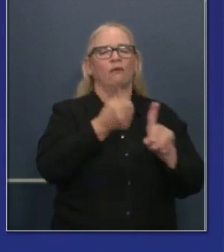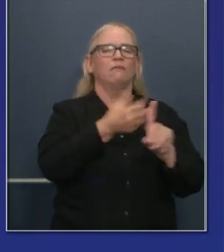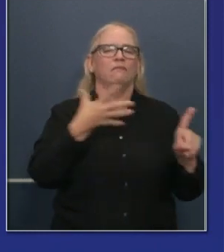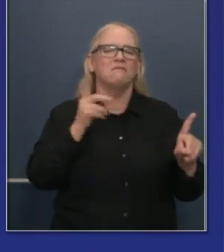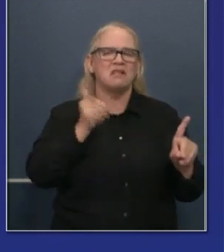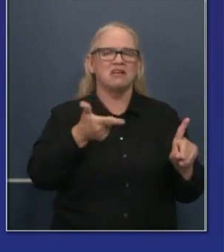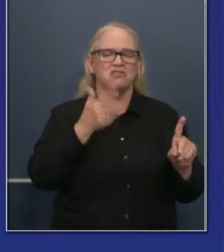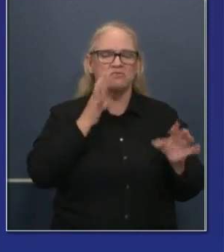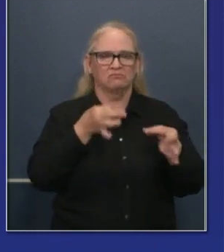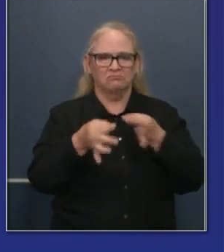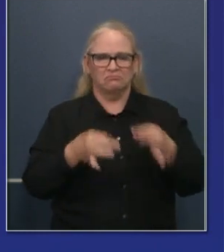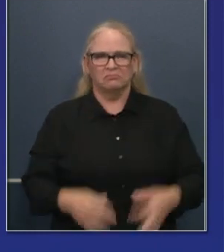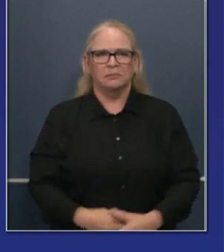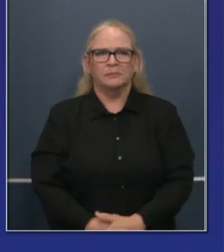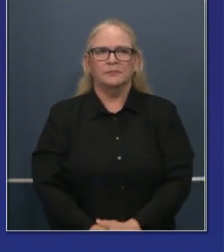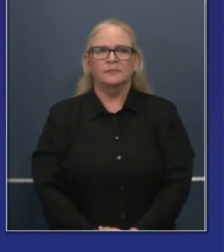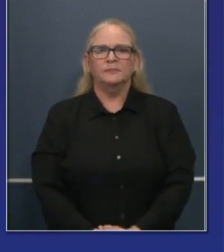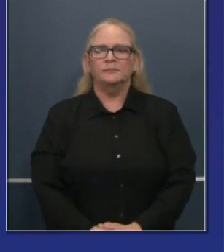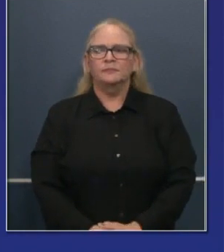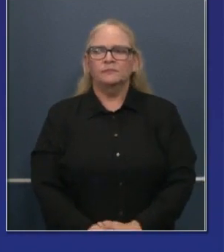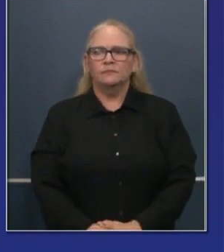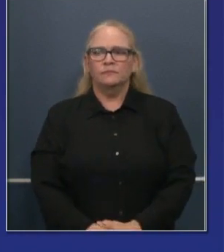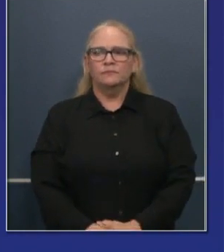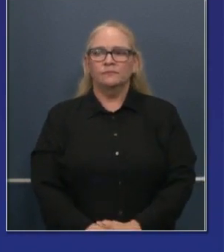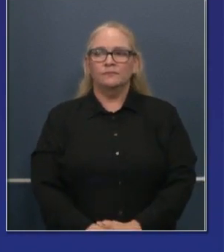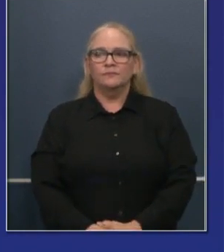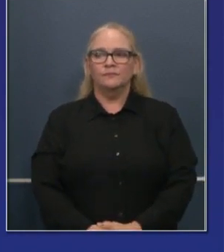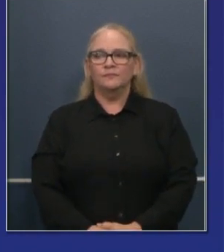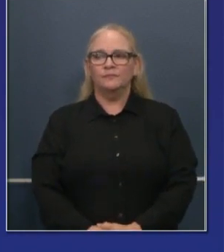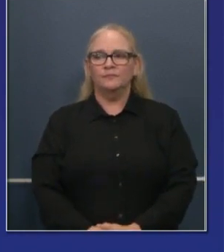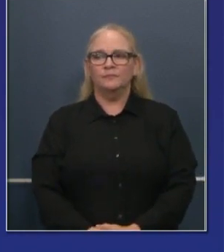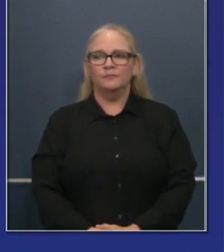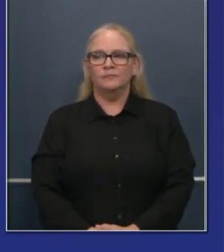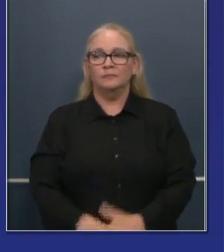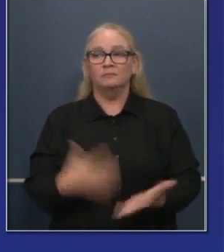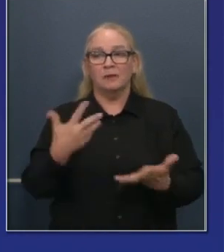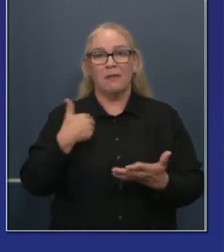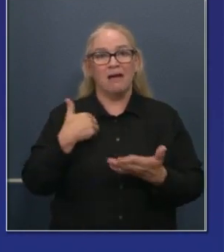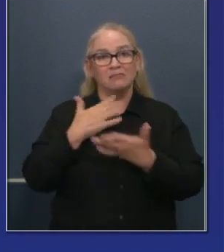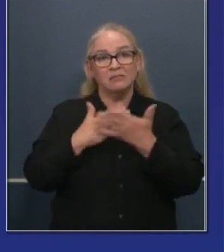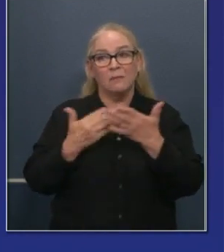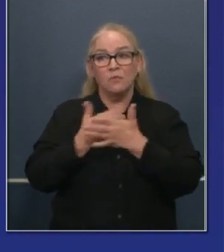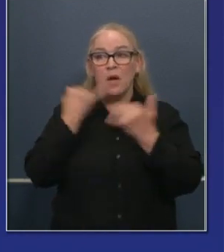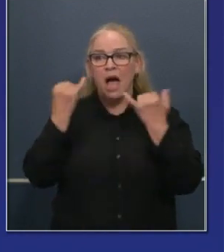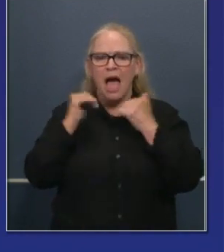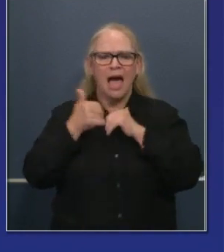DR. GHALY WILL TALK YOU ABOUT THAT AND I LOOK FORWARD TO TALKING TO YOU MORE ABOUT THAT AS WELL.